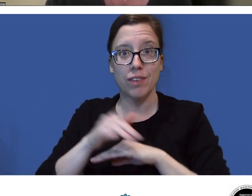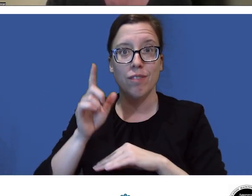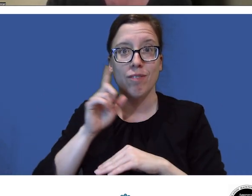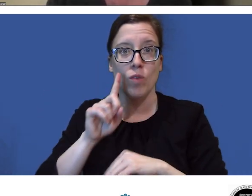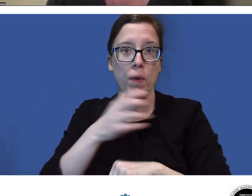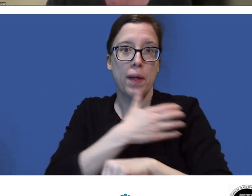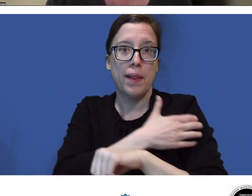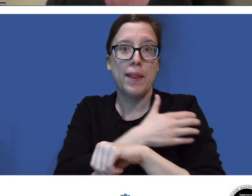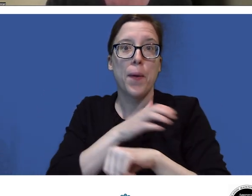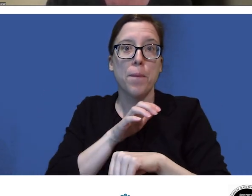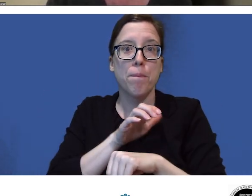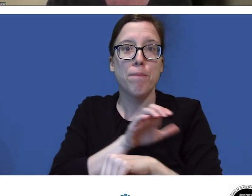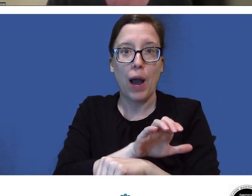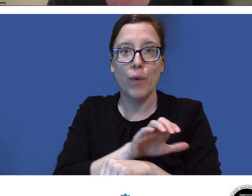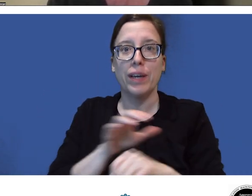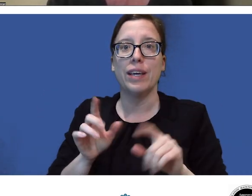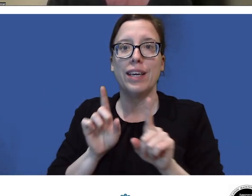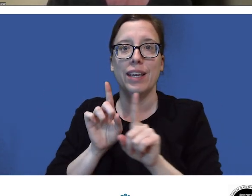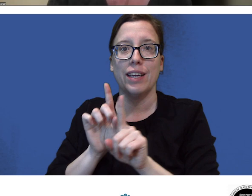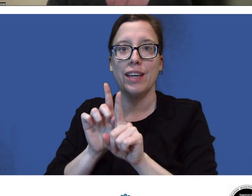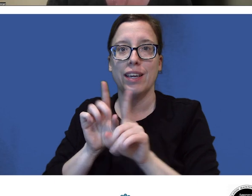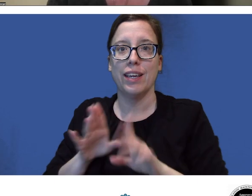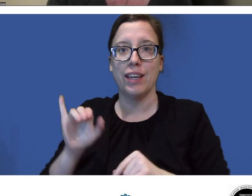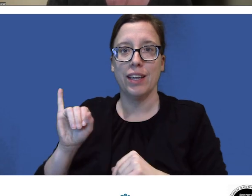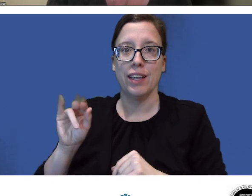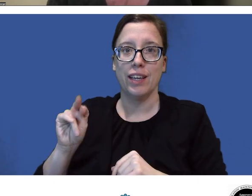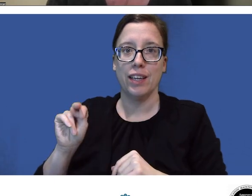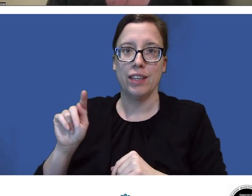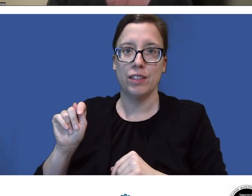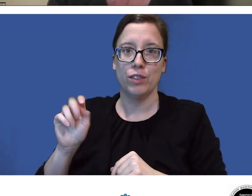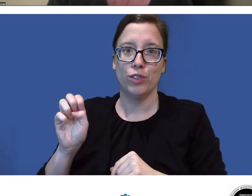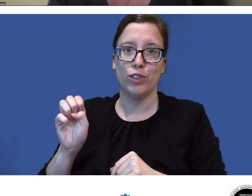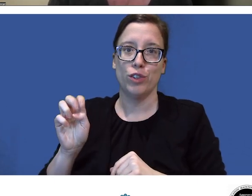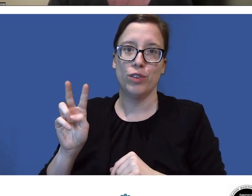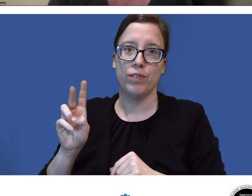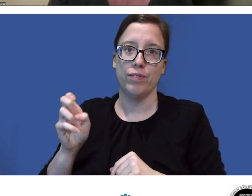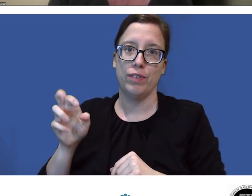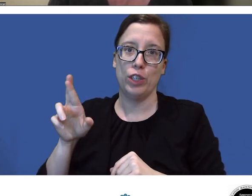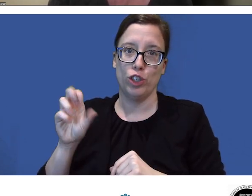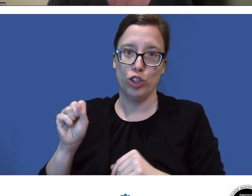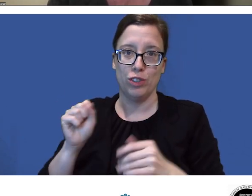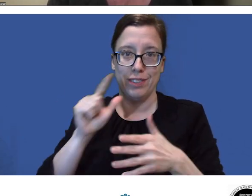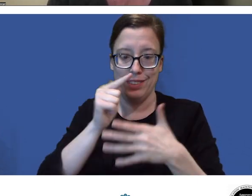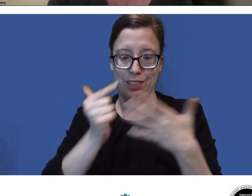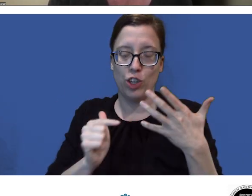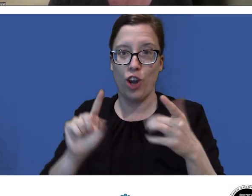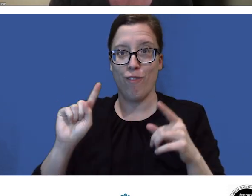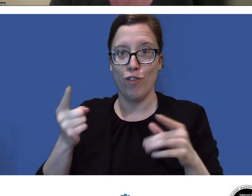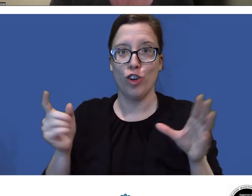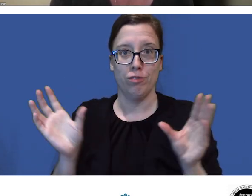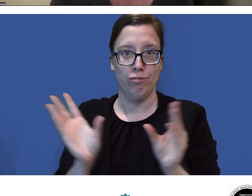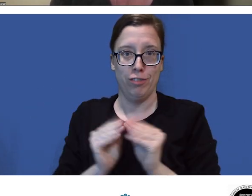the Empowering Interveners series. This is our first gathering with Susan Bashinski.